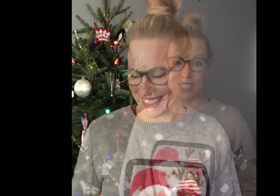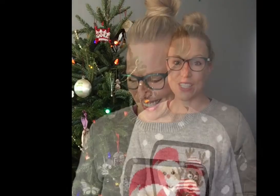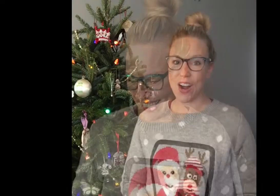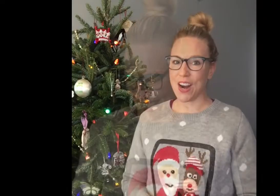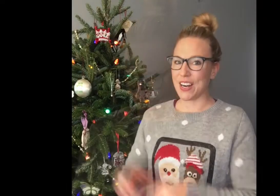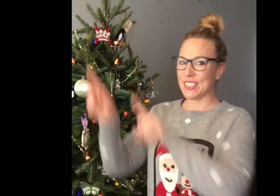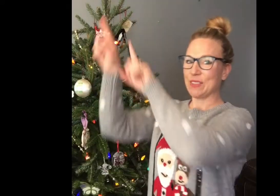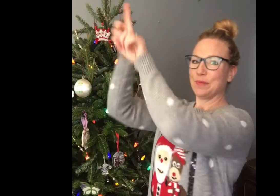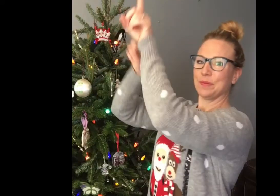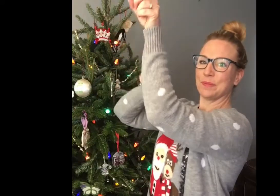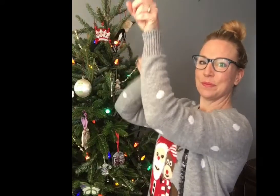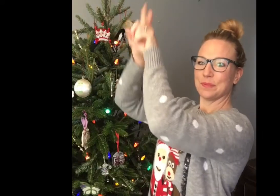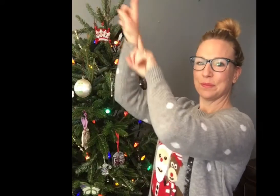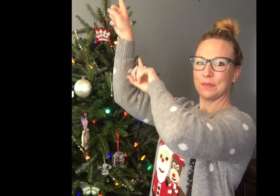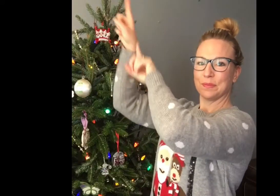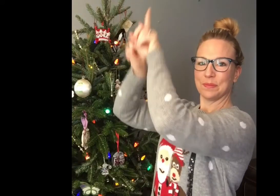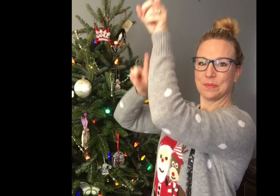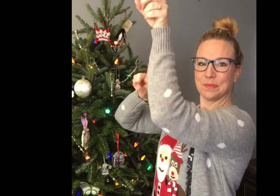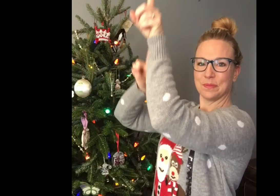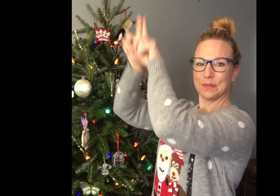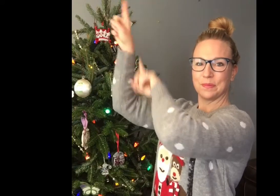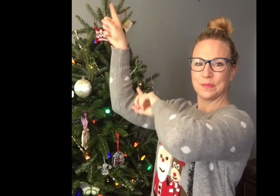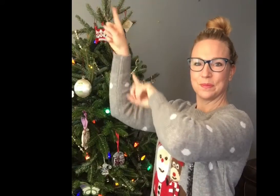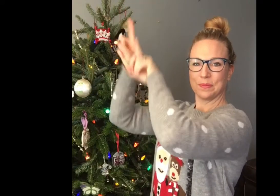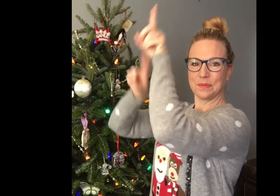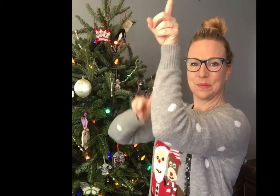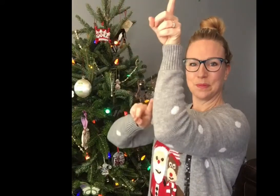STAR